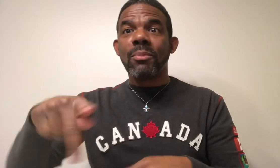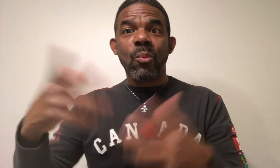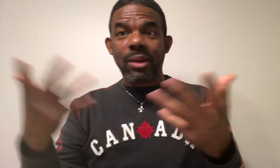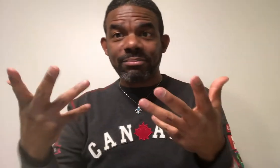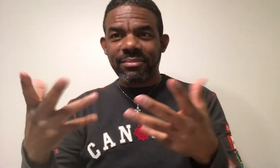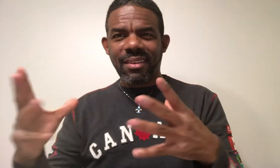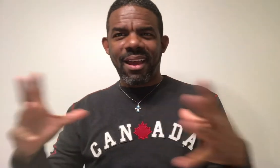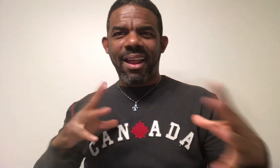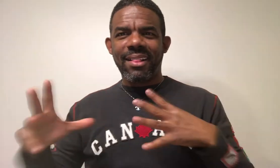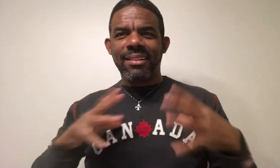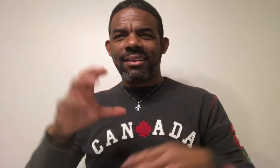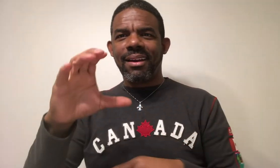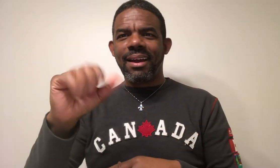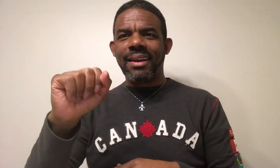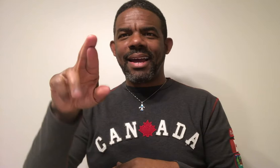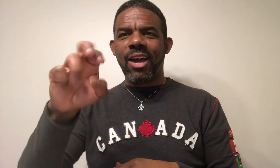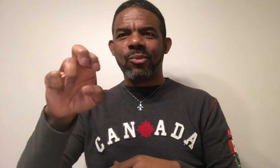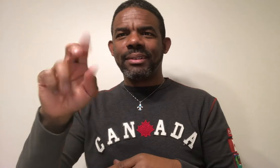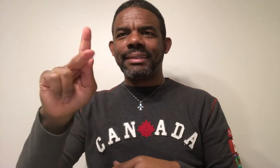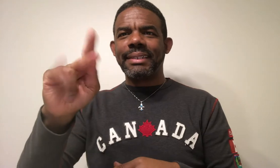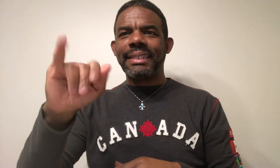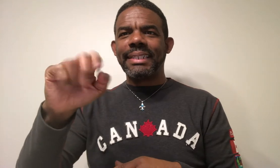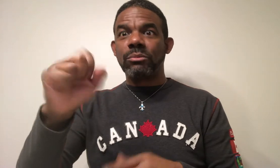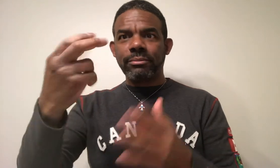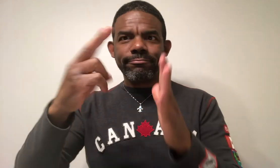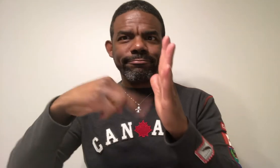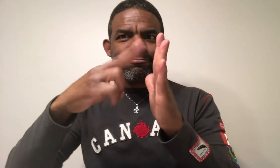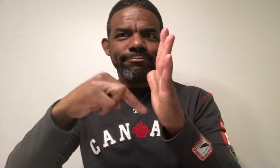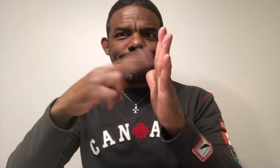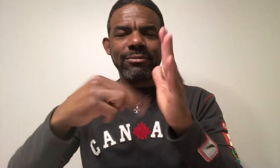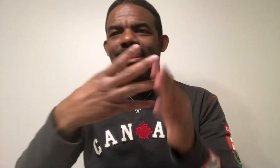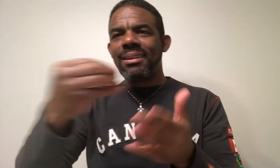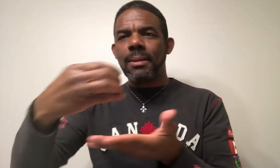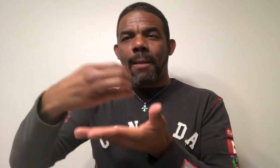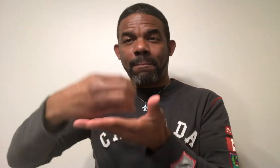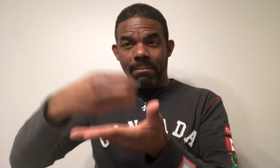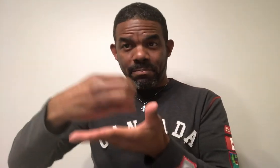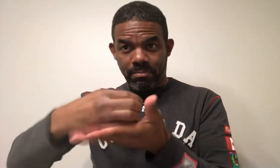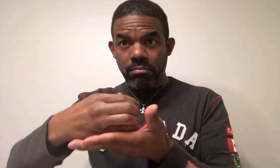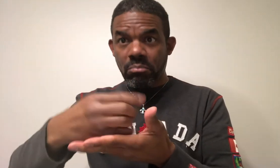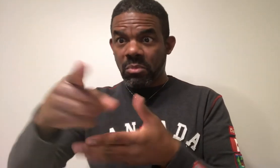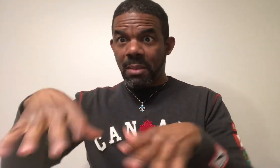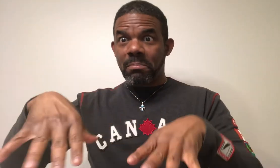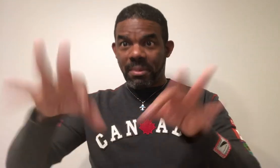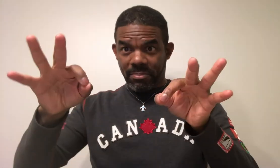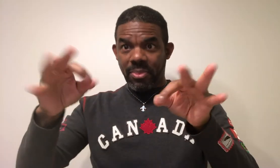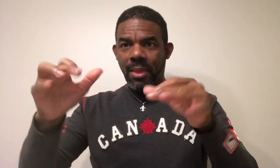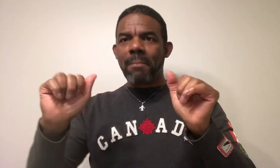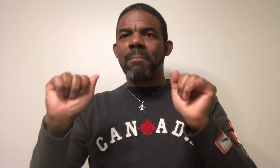to pick up holiday care kits for painting and mugs.